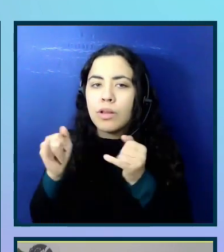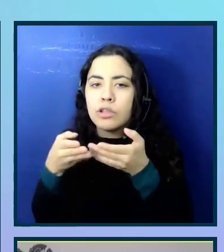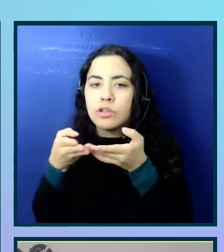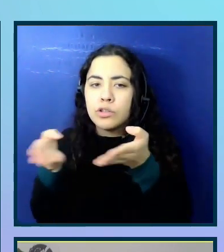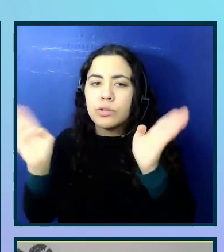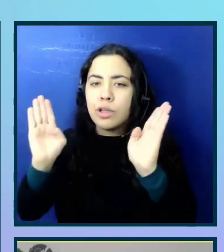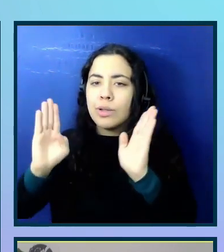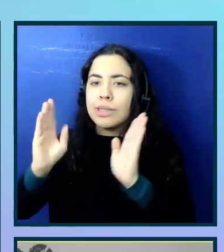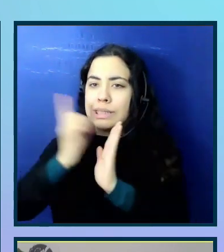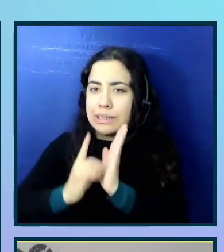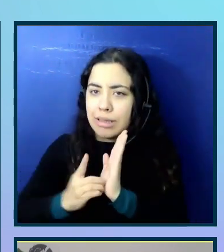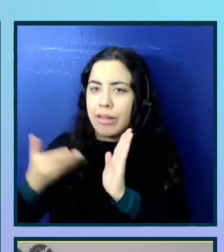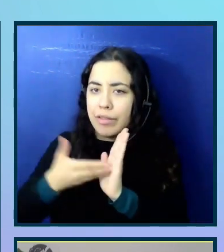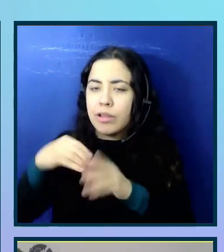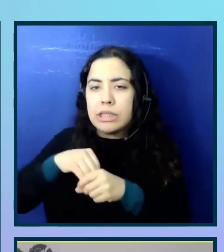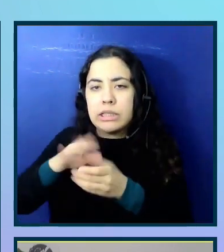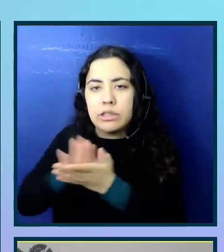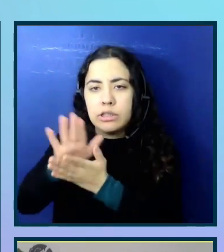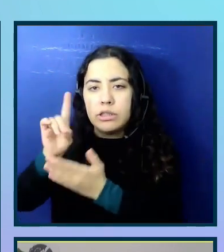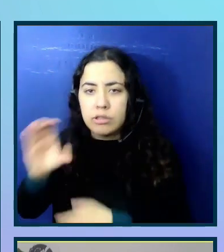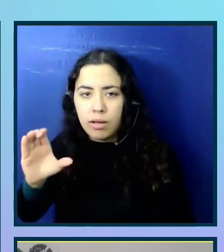and she put the accessibility requirement in red